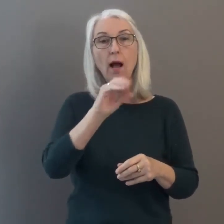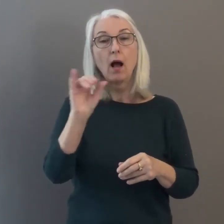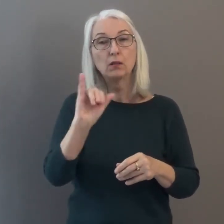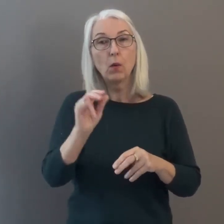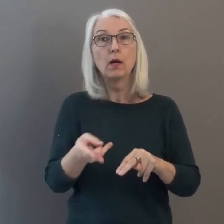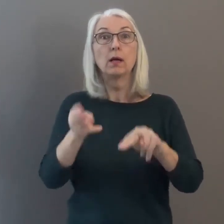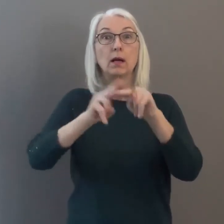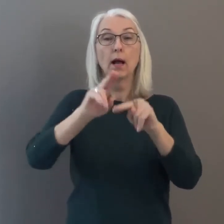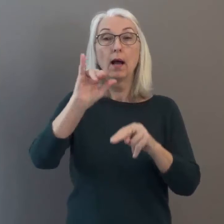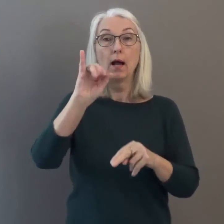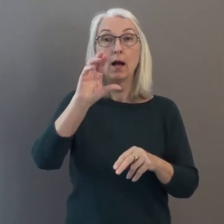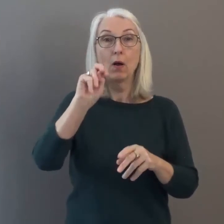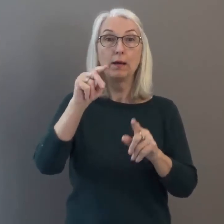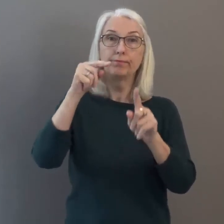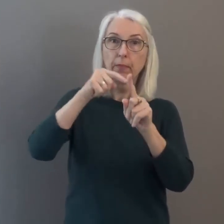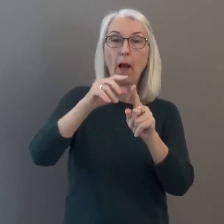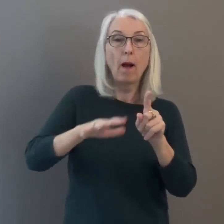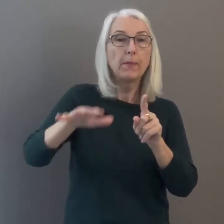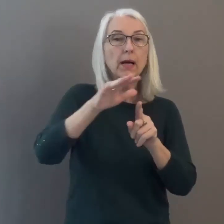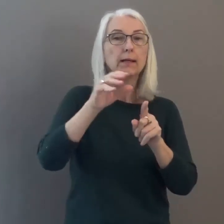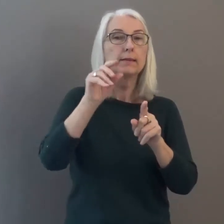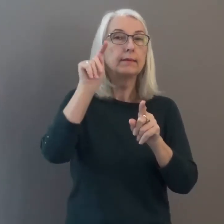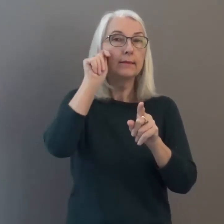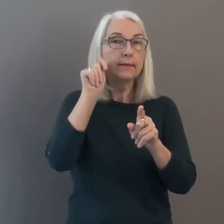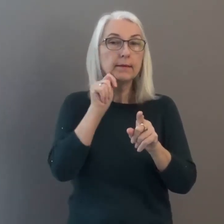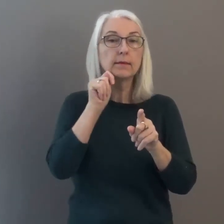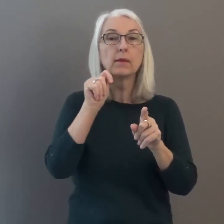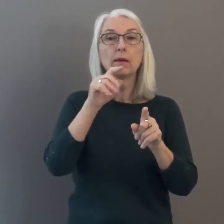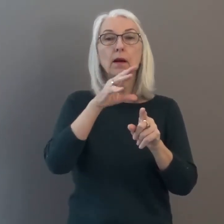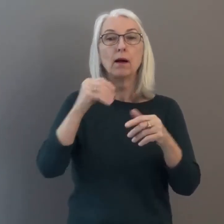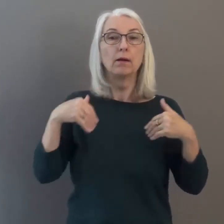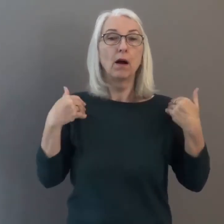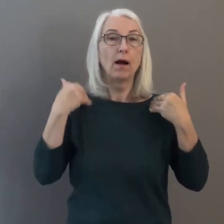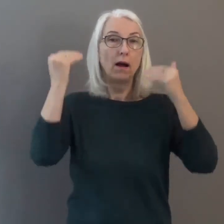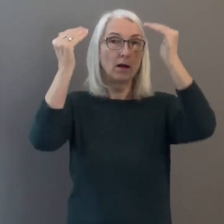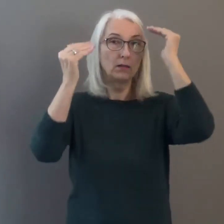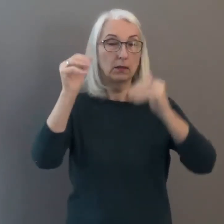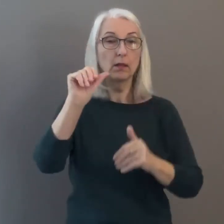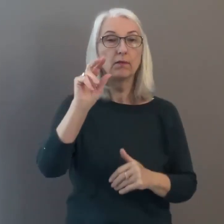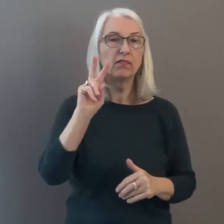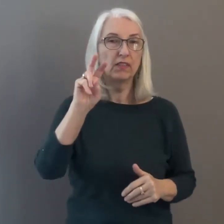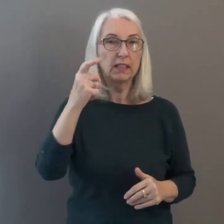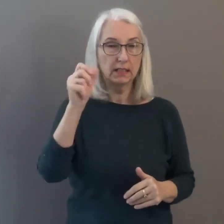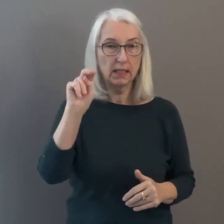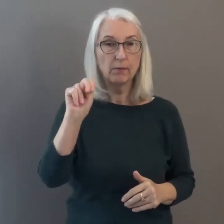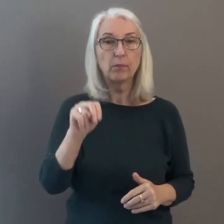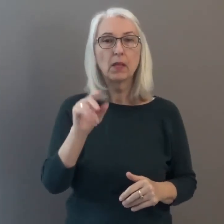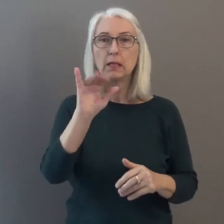and also increased iron status among teen- aged and young adult vegan.